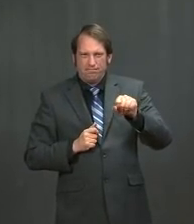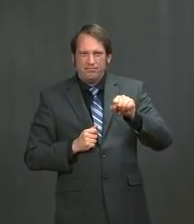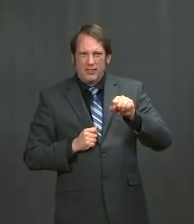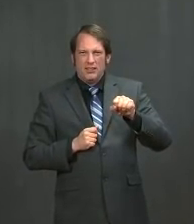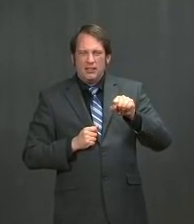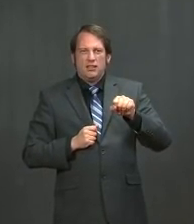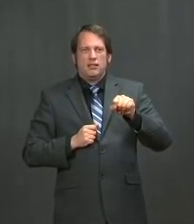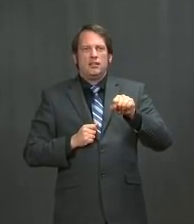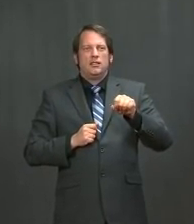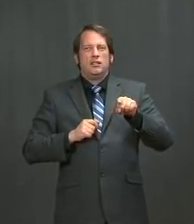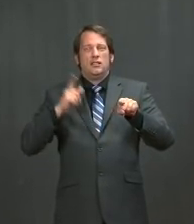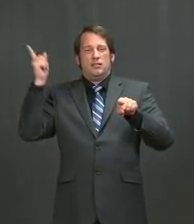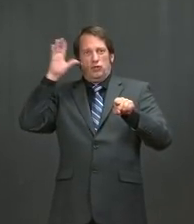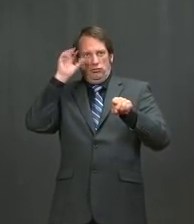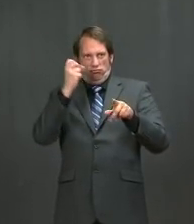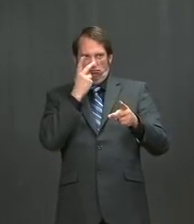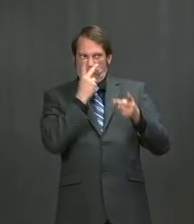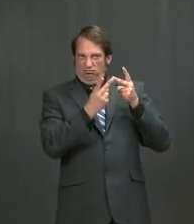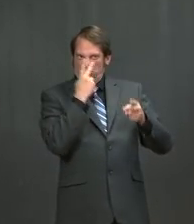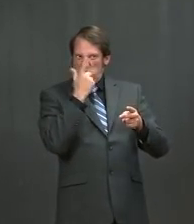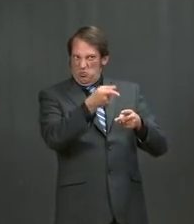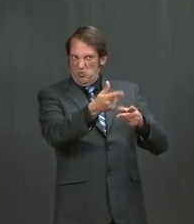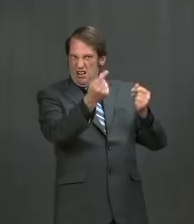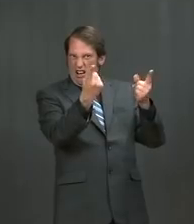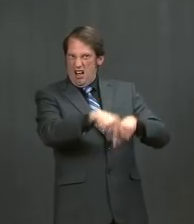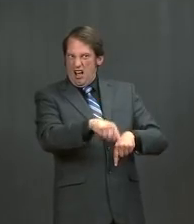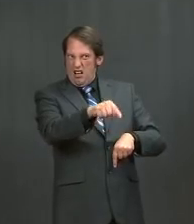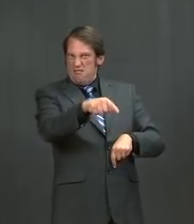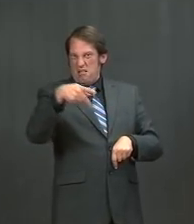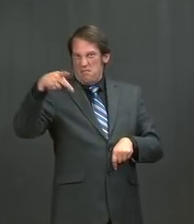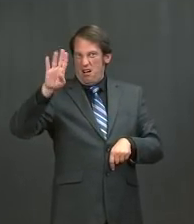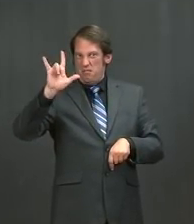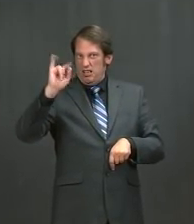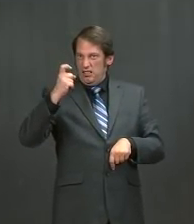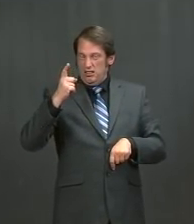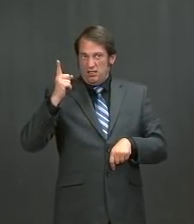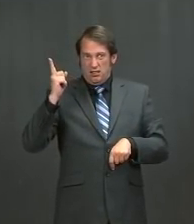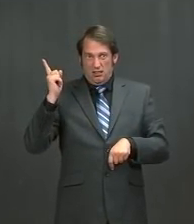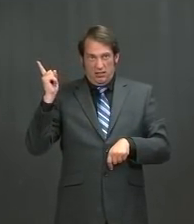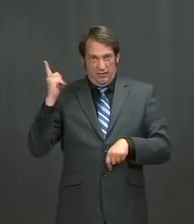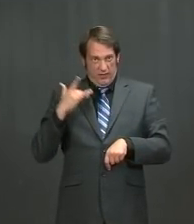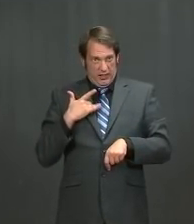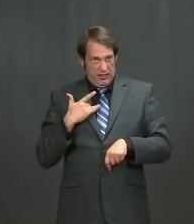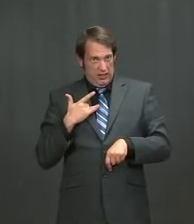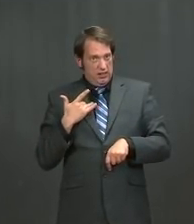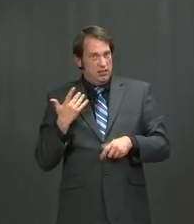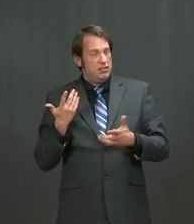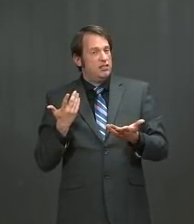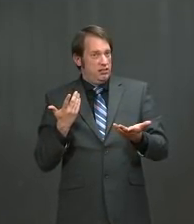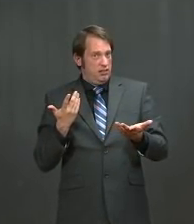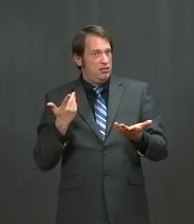Ms. Psaki: Well, first, let me say that -- for those who weren't following this in Florida -- one of the concerns we've had as we've watched the data